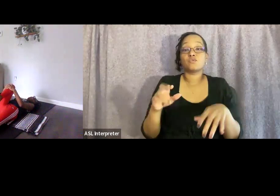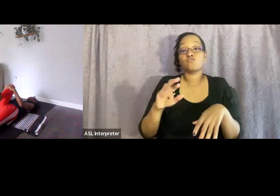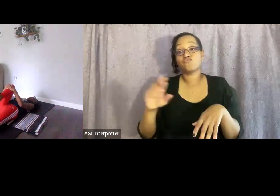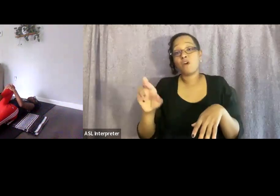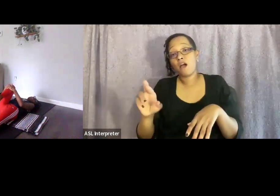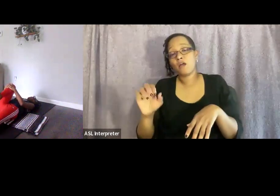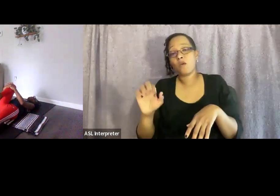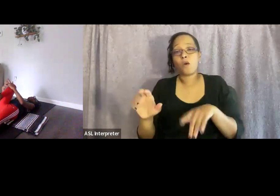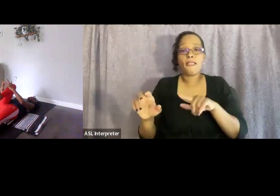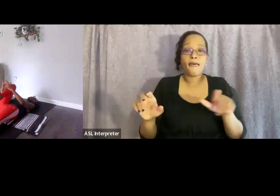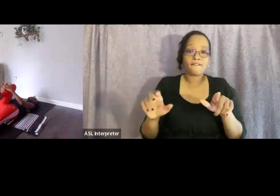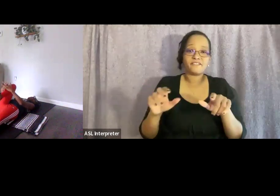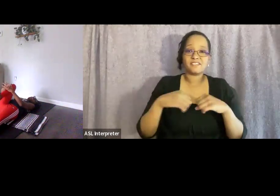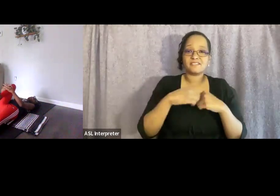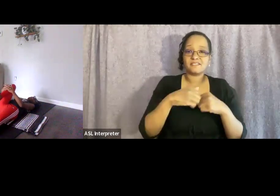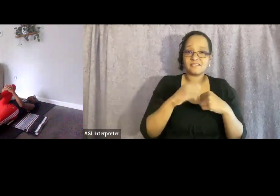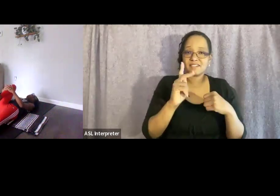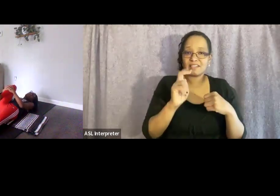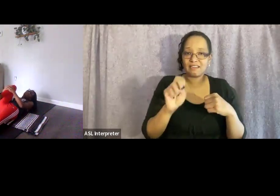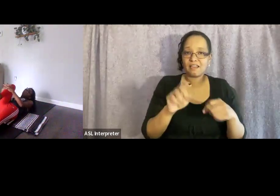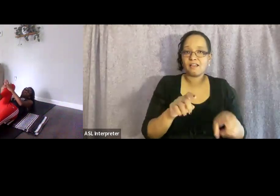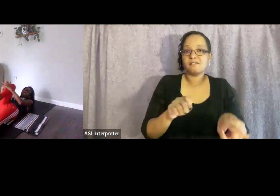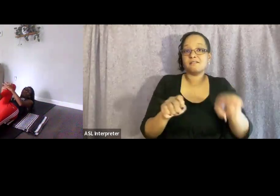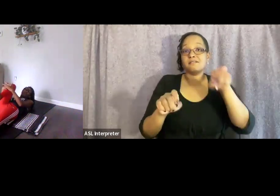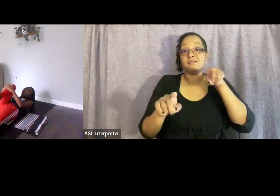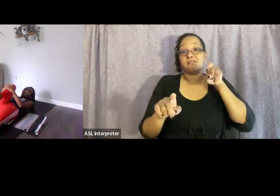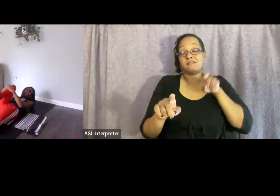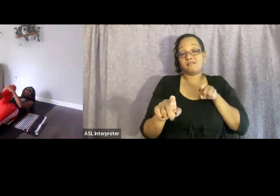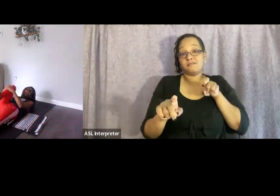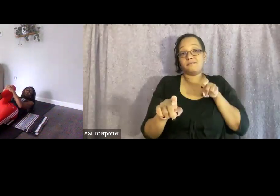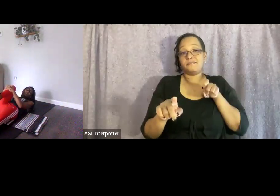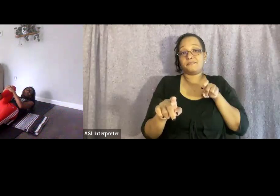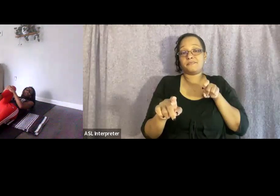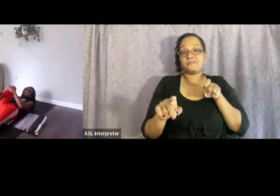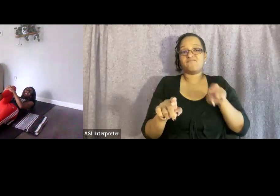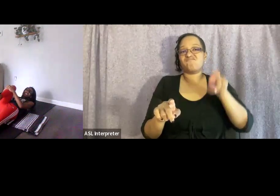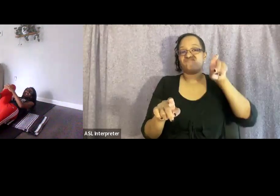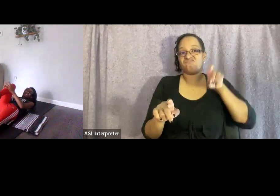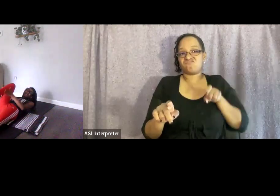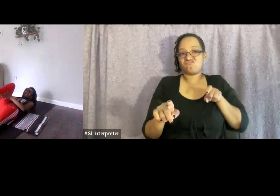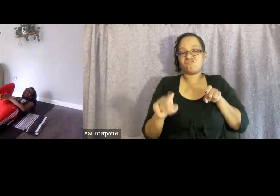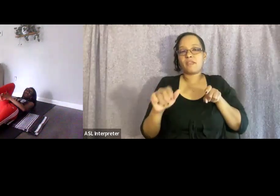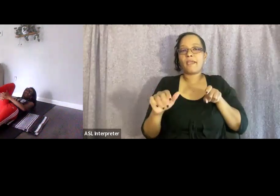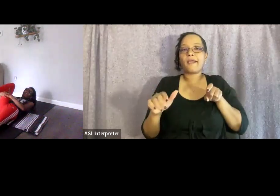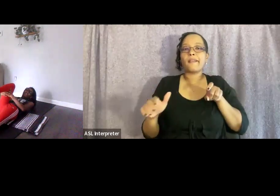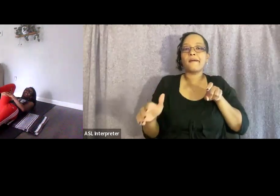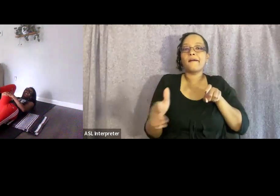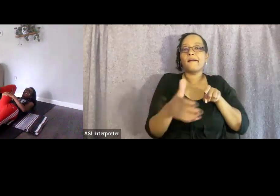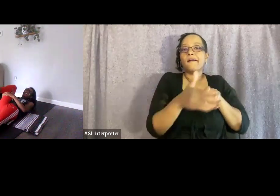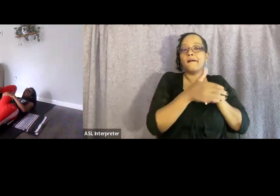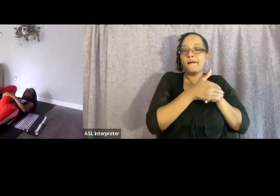And you can interlace your hands, or find a grip below your knee, or around your thigh